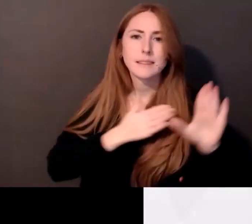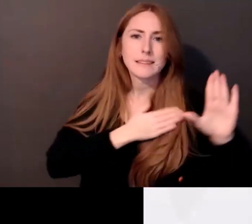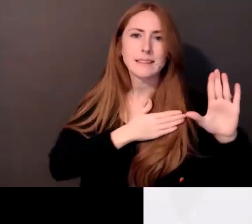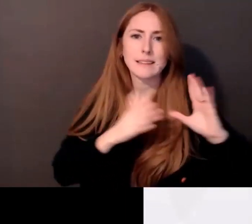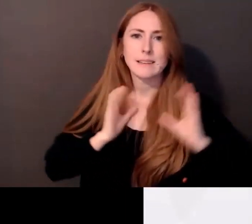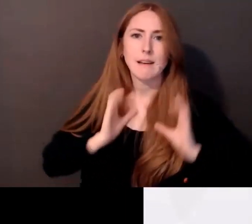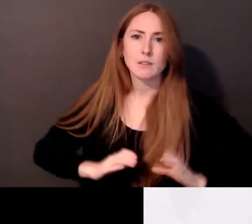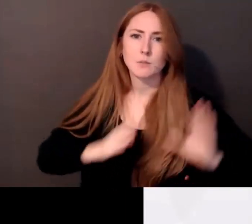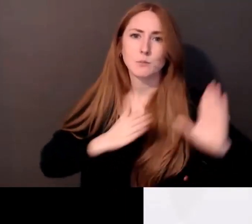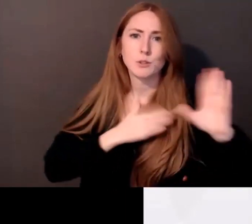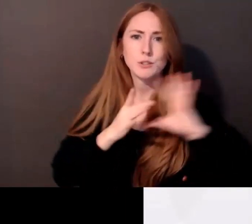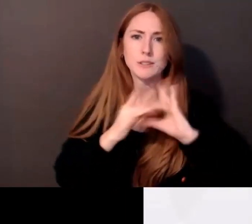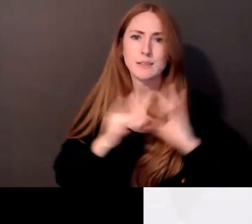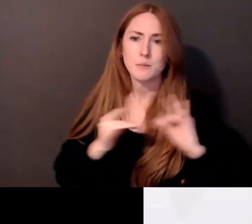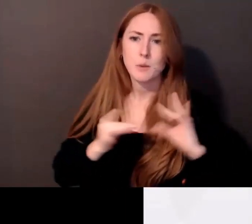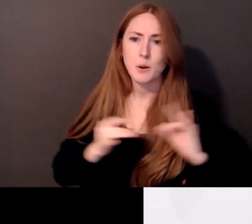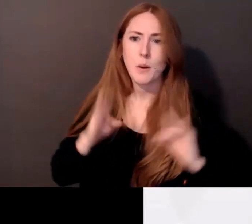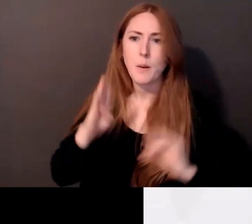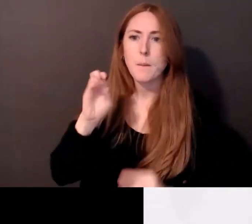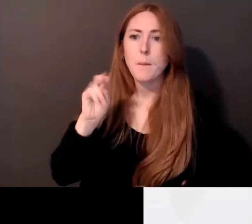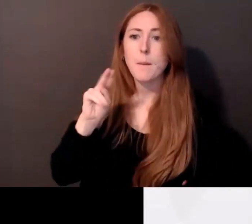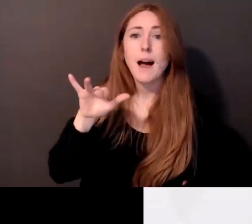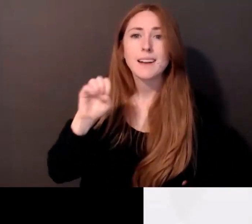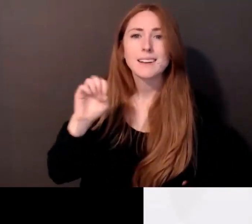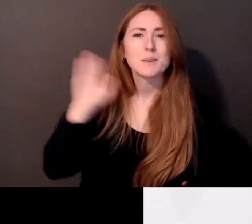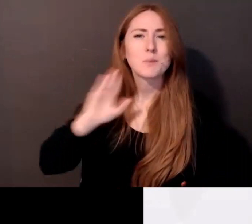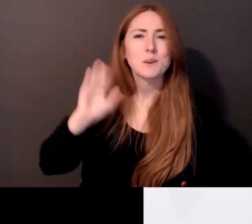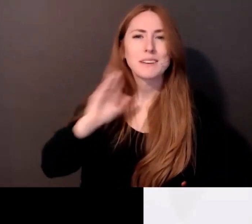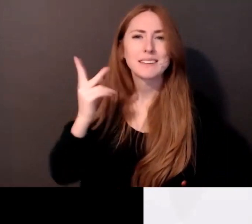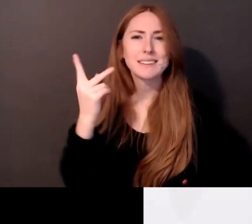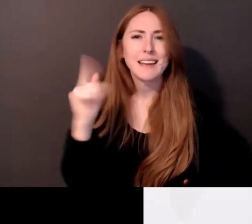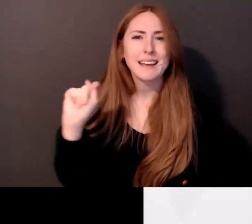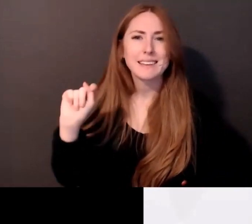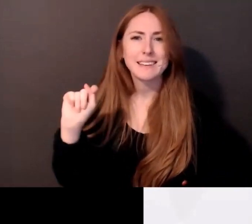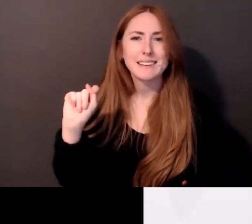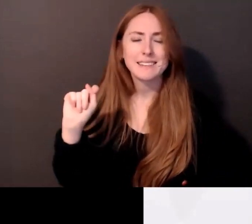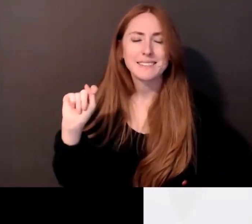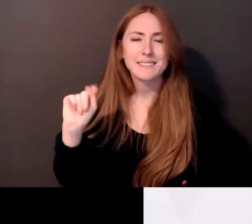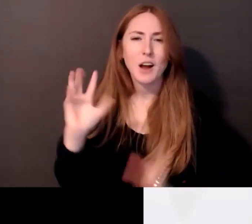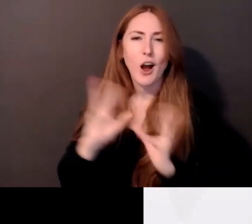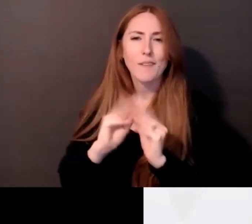Bonnie is a previous KT conference presenter, so we're happy to have you back.